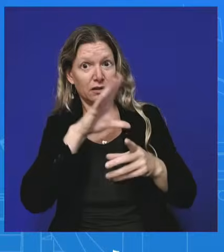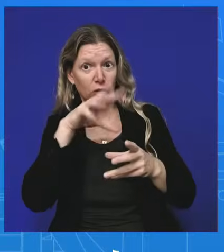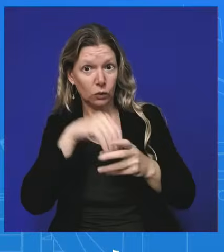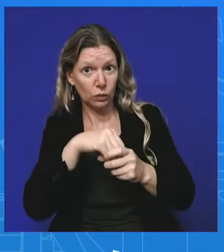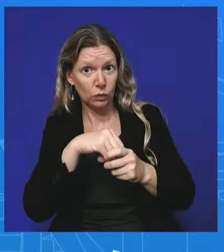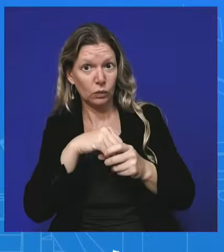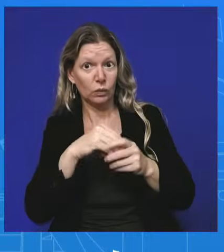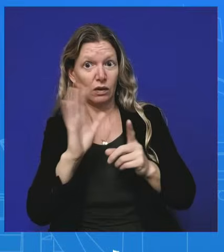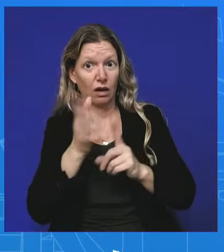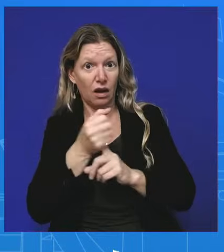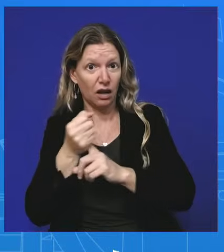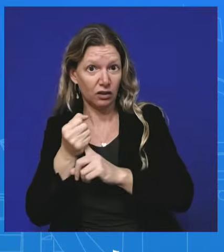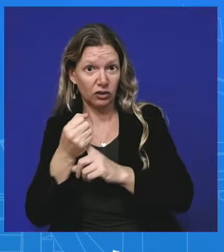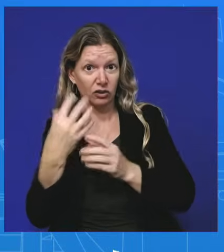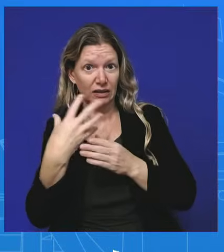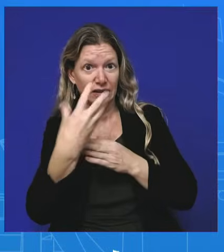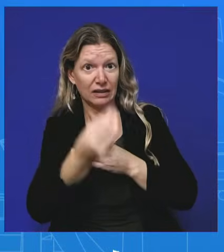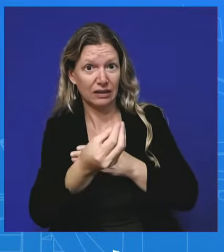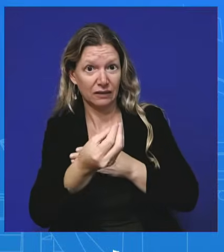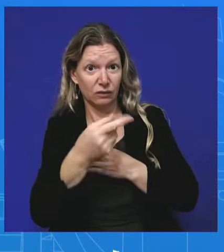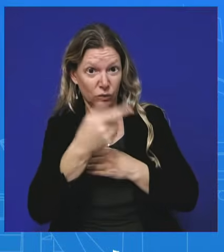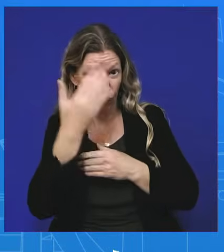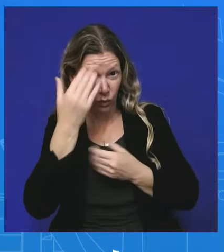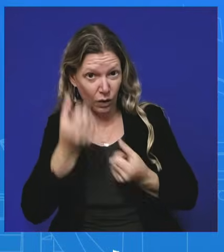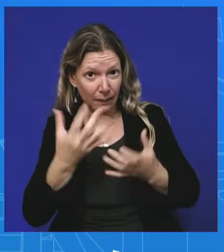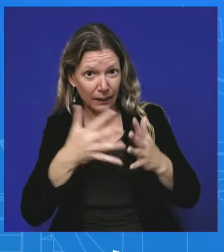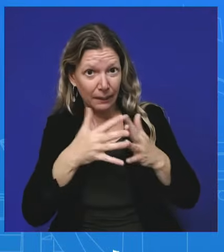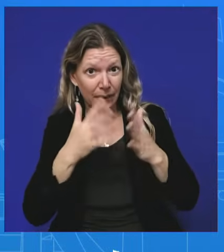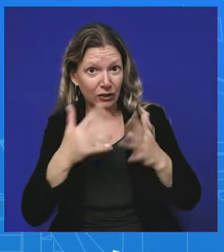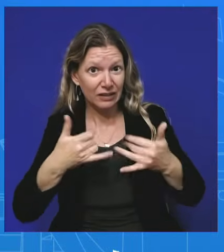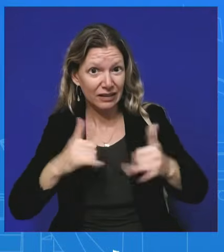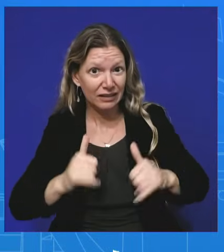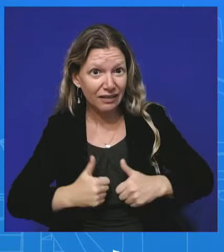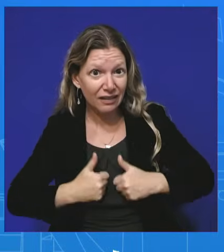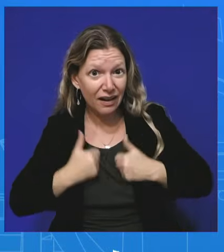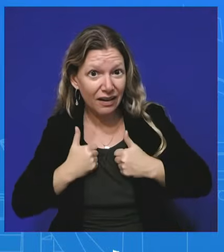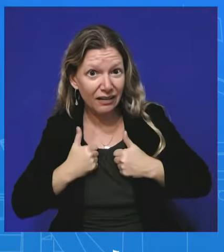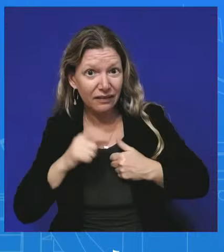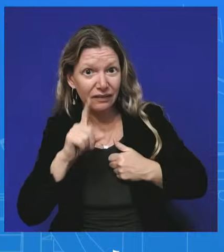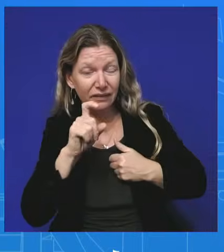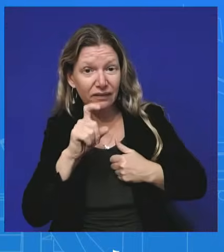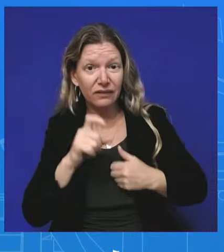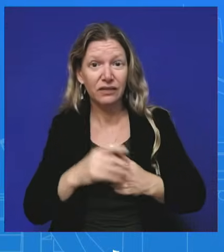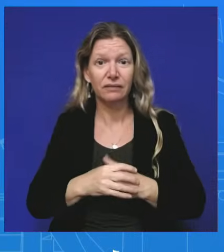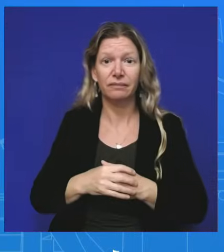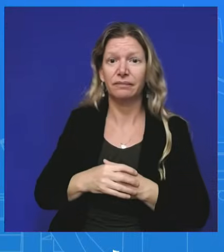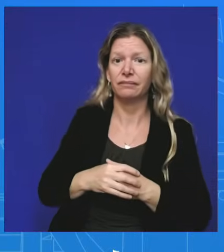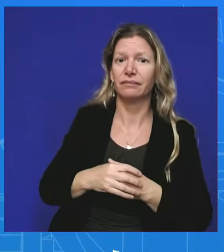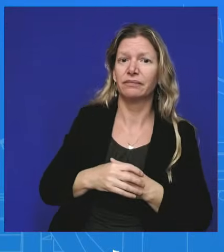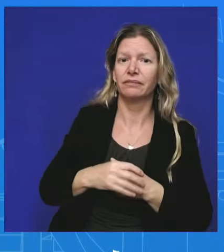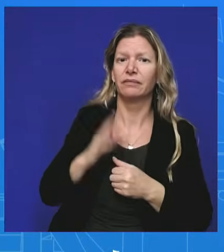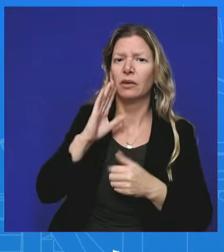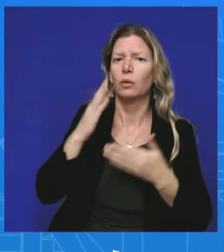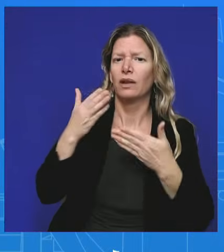Mr. Kirby: I would refer you to the Israelis for an exact number. I know it's -- it's north of 100. I've seen estimates of maybe 130 total.